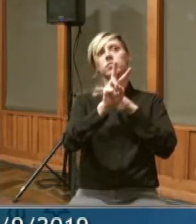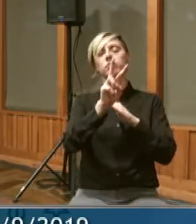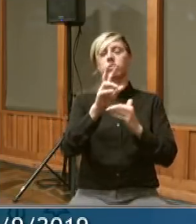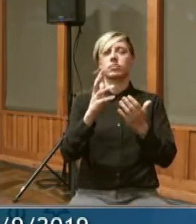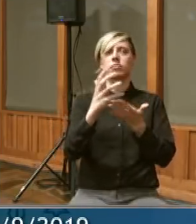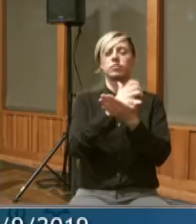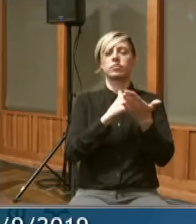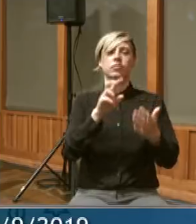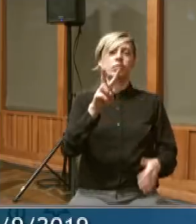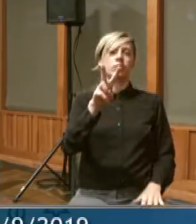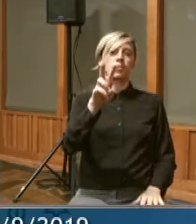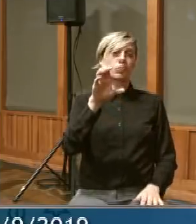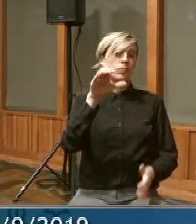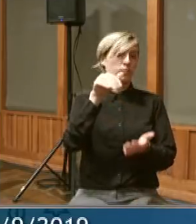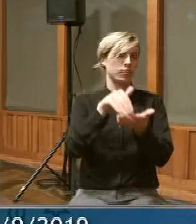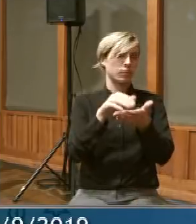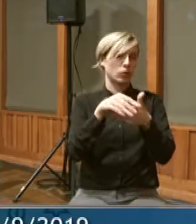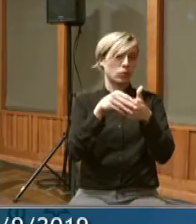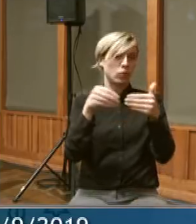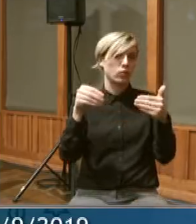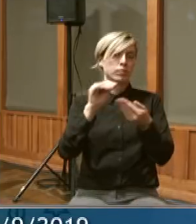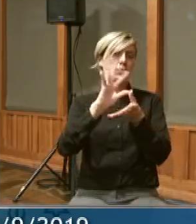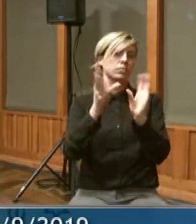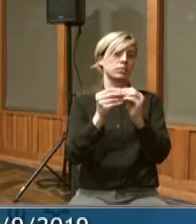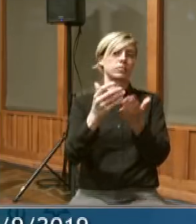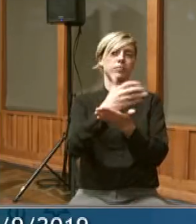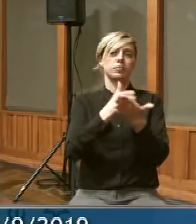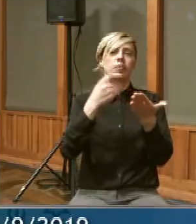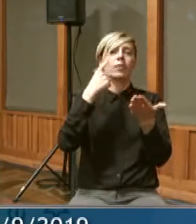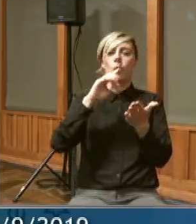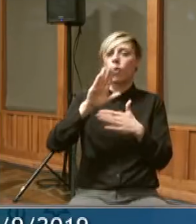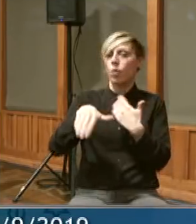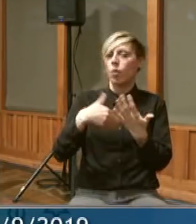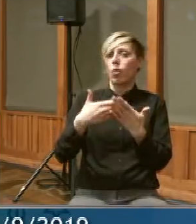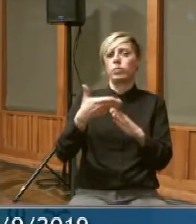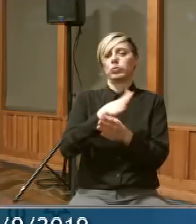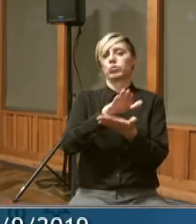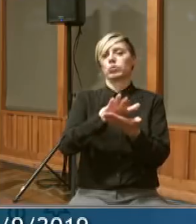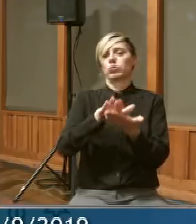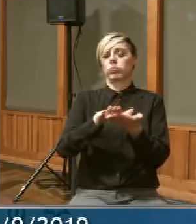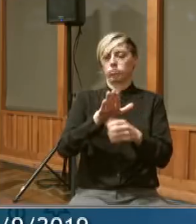TWO CENTERS EARN THE HIGHEST REVENUE. IF THEY STAY OPEN THE PROJECTION IS THERE'S GOING TO BE $200,000